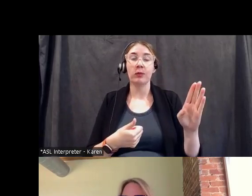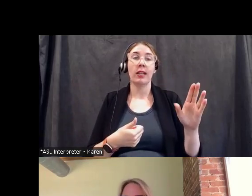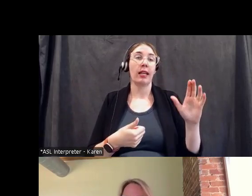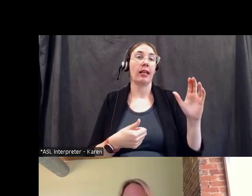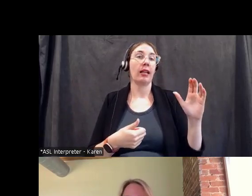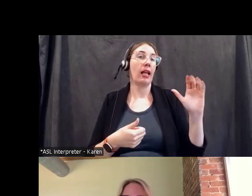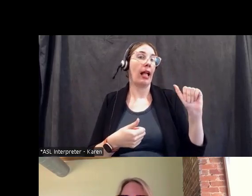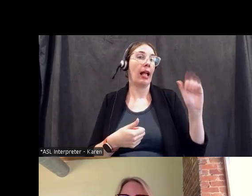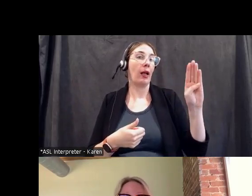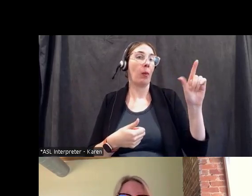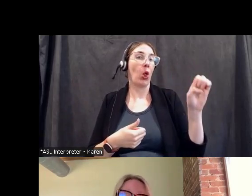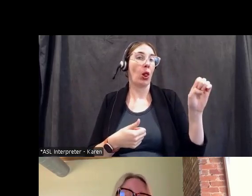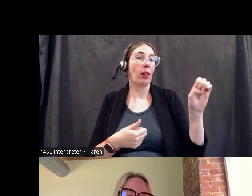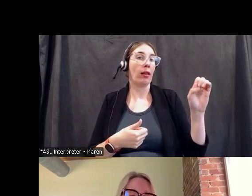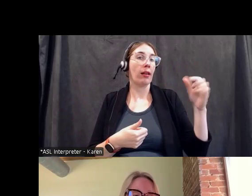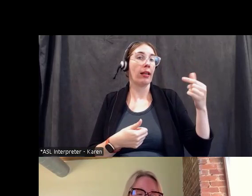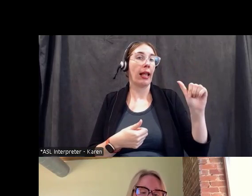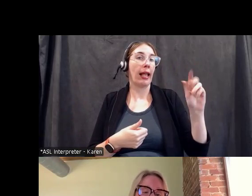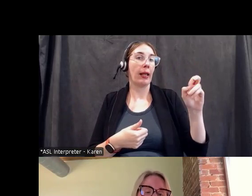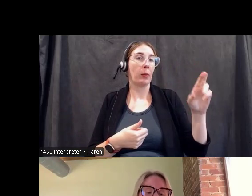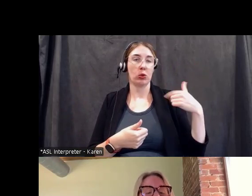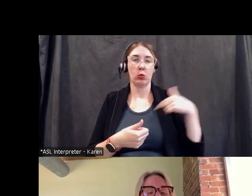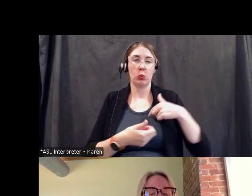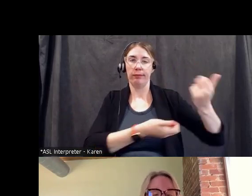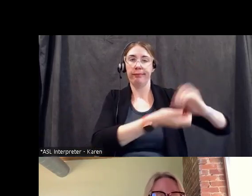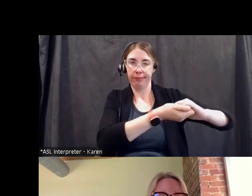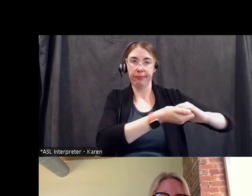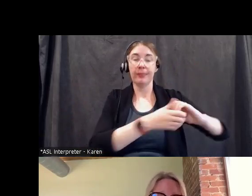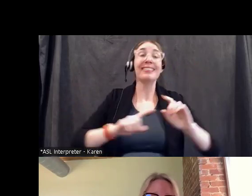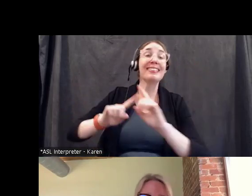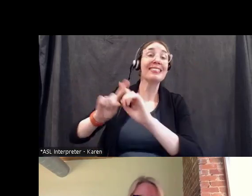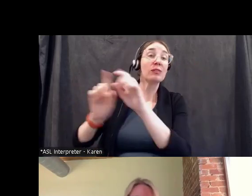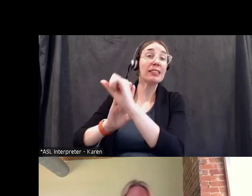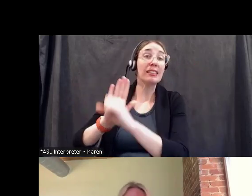there are partners in other states that also partner with Able Gamers.